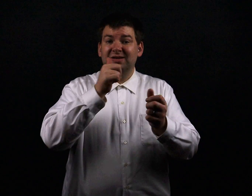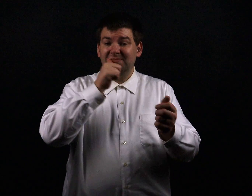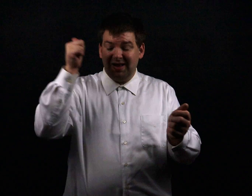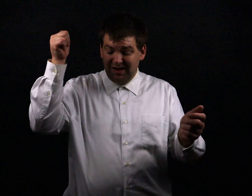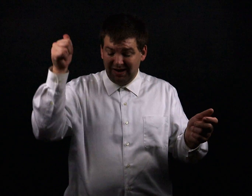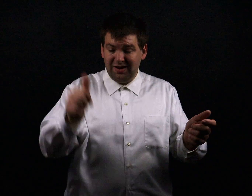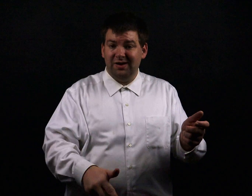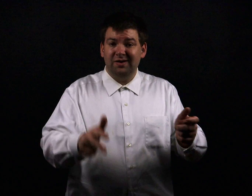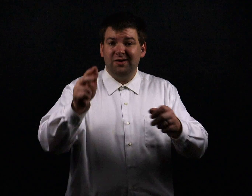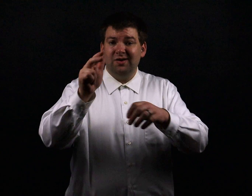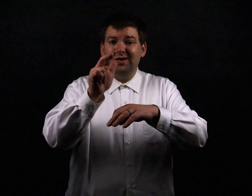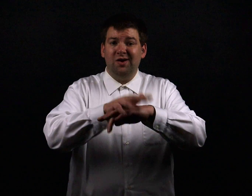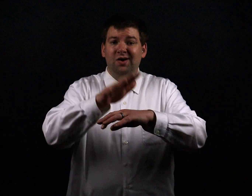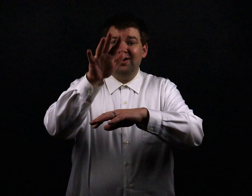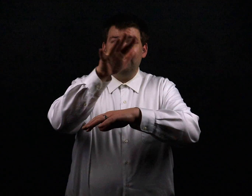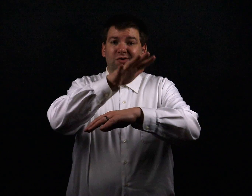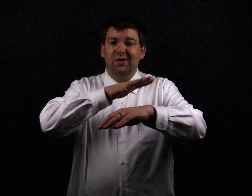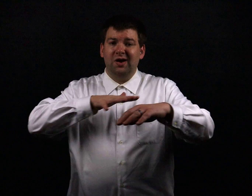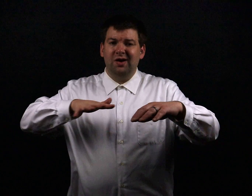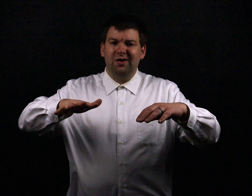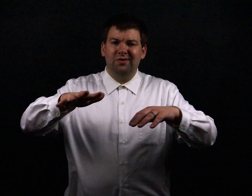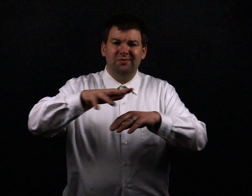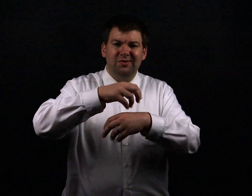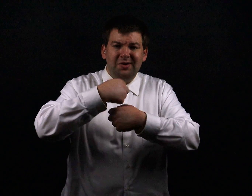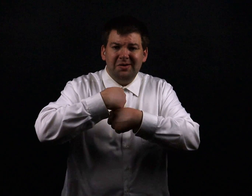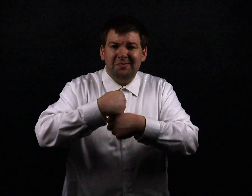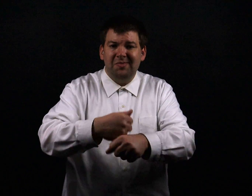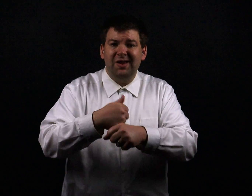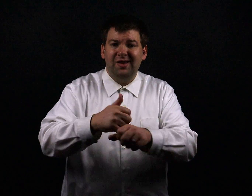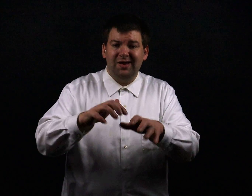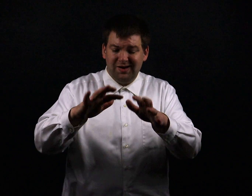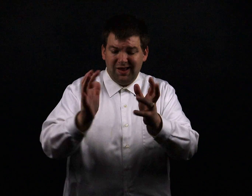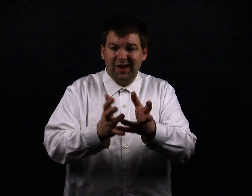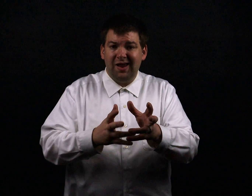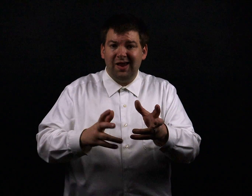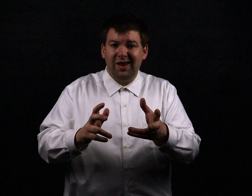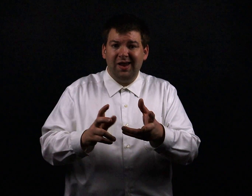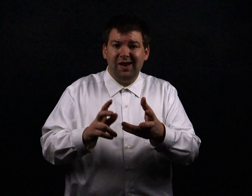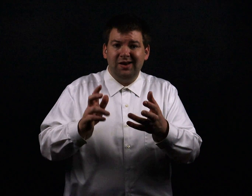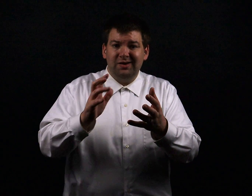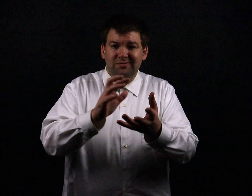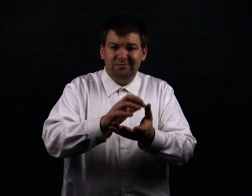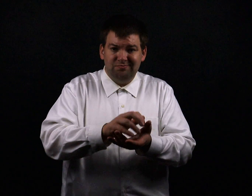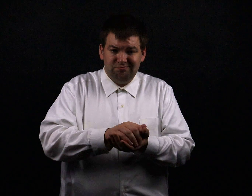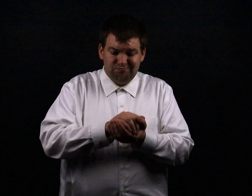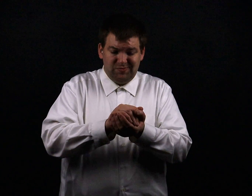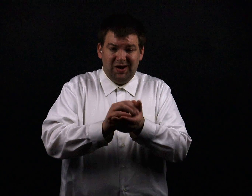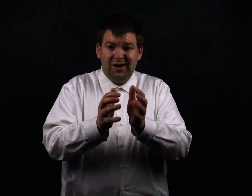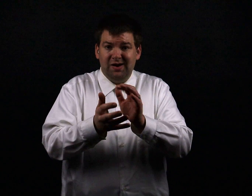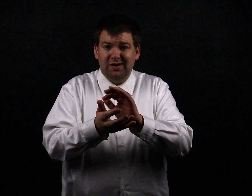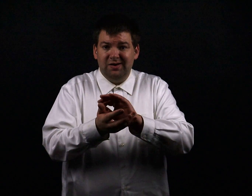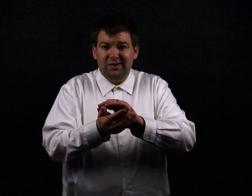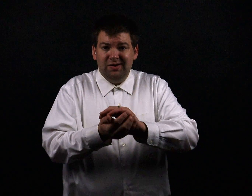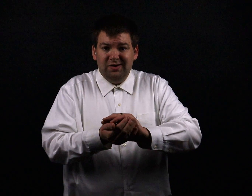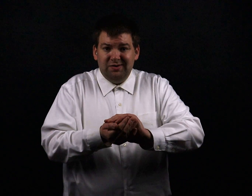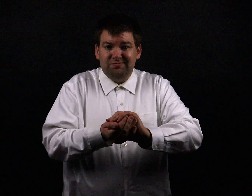Jesus spat upon the ground making clay as he stooped down